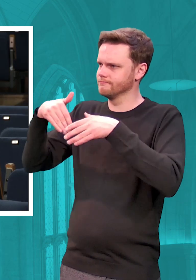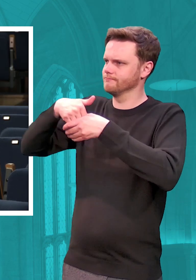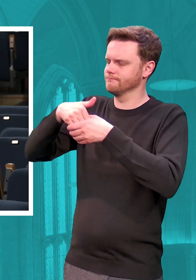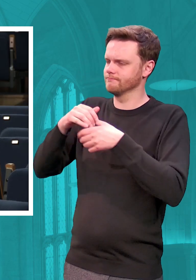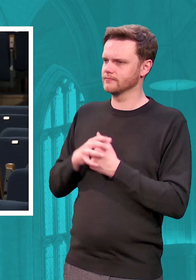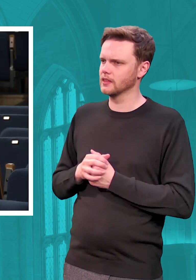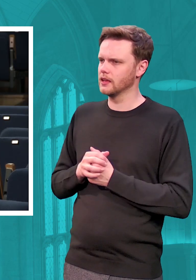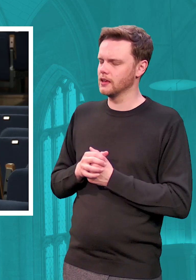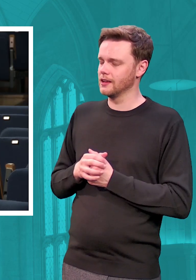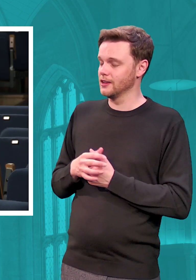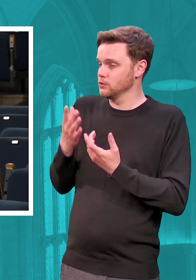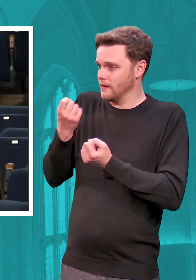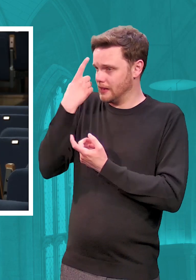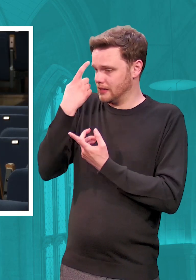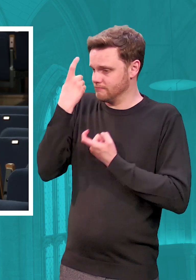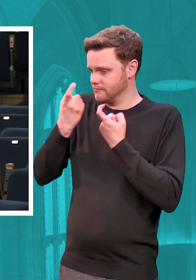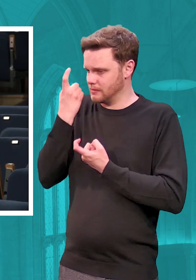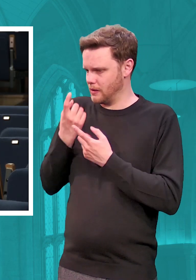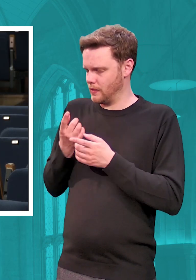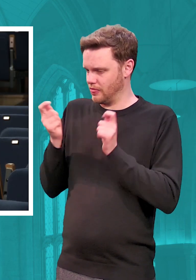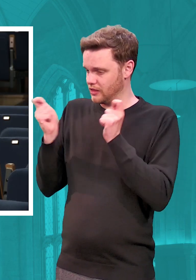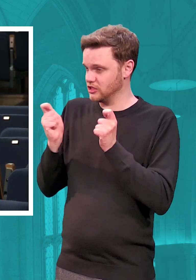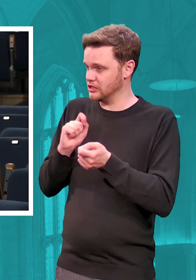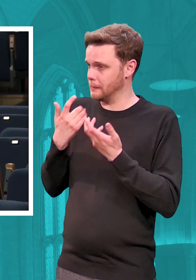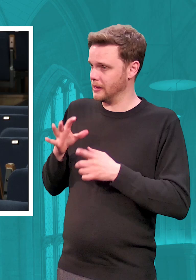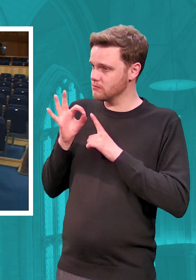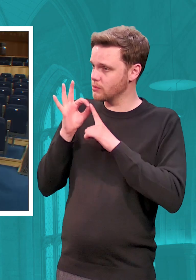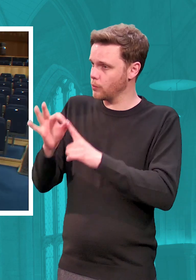into how the kind of changes that are being proposed can be implemented?